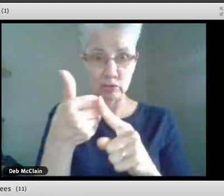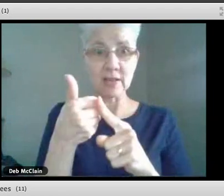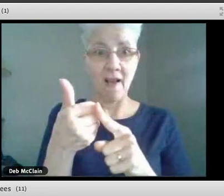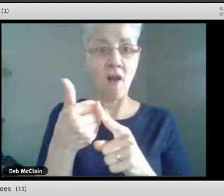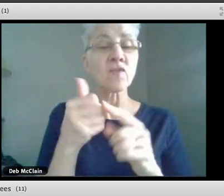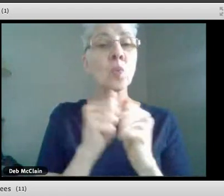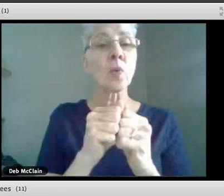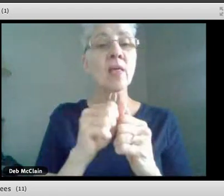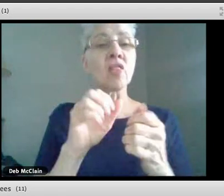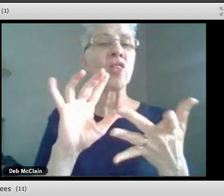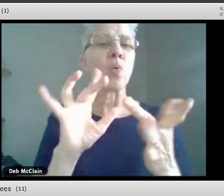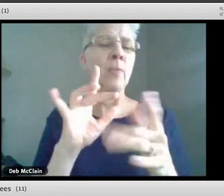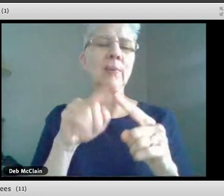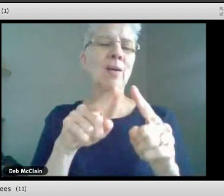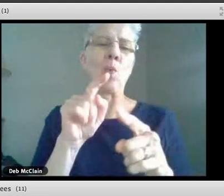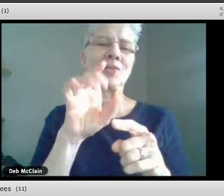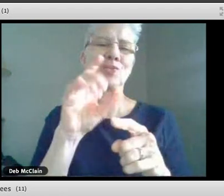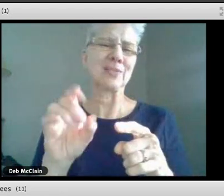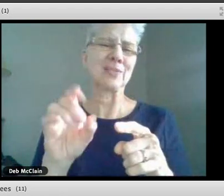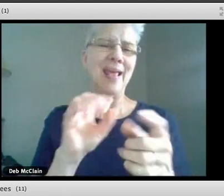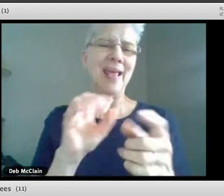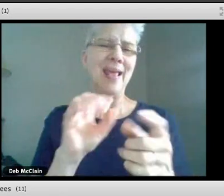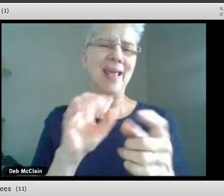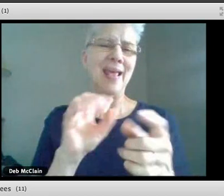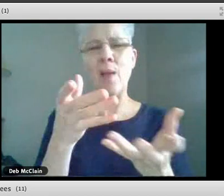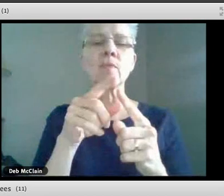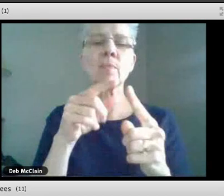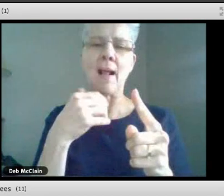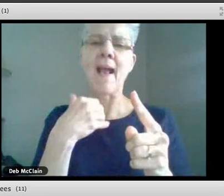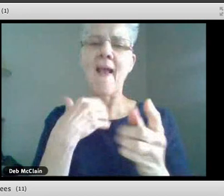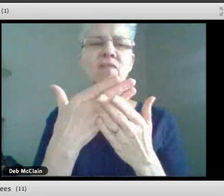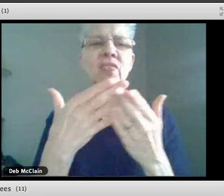With the webinar, we can't be 100 percent interactive, but I've got some things if you want to go back